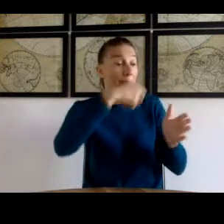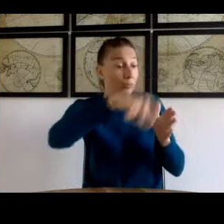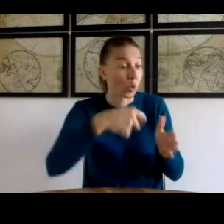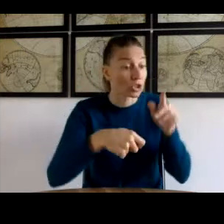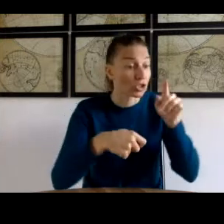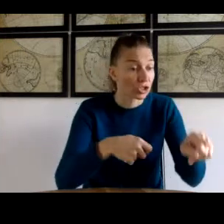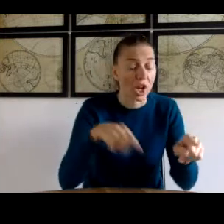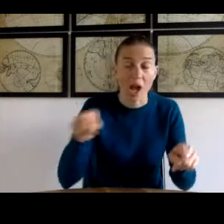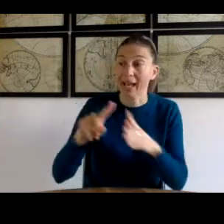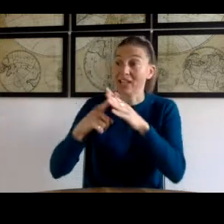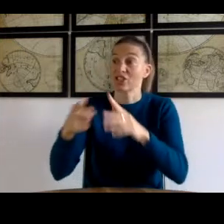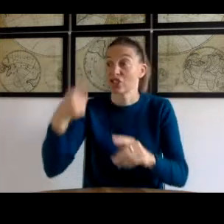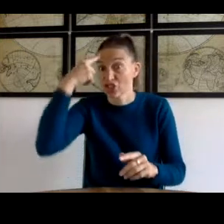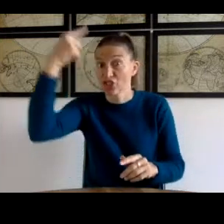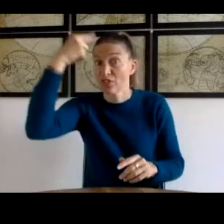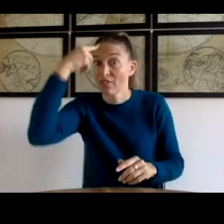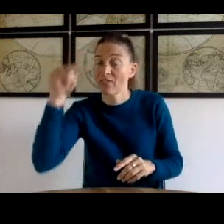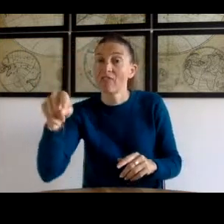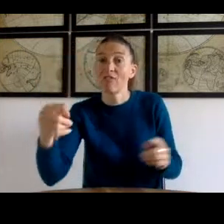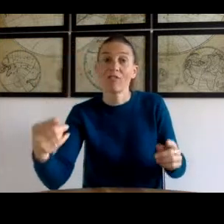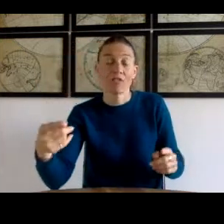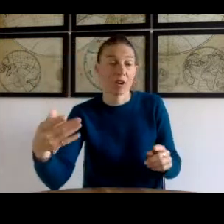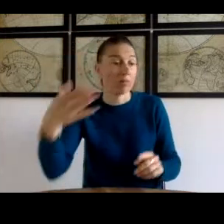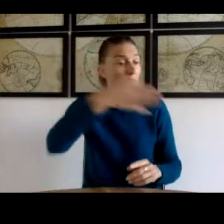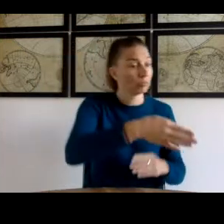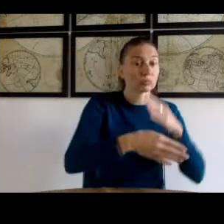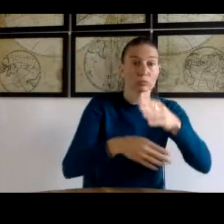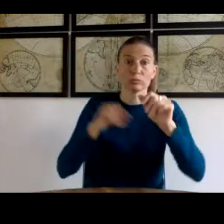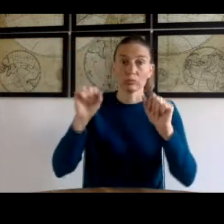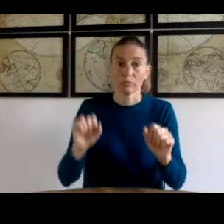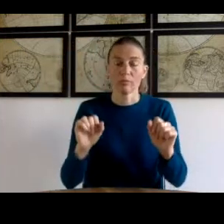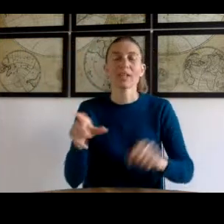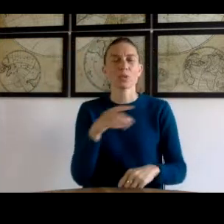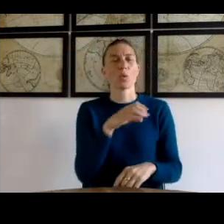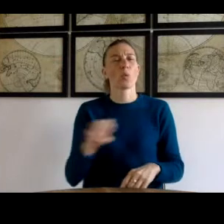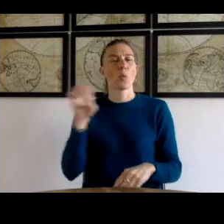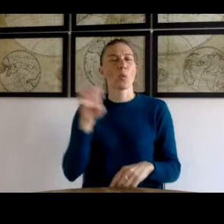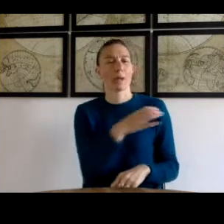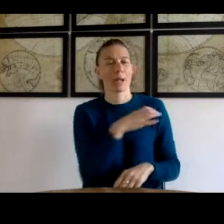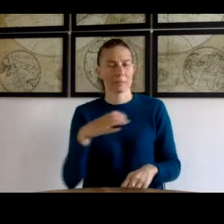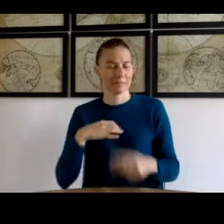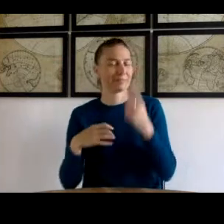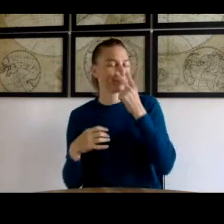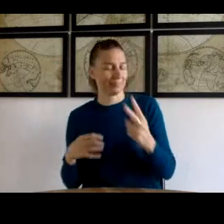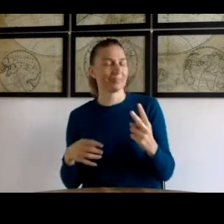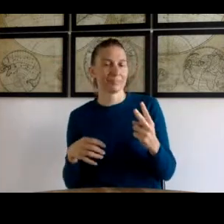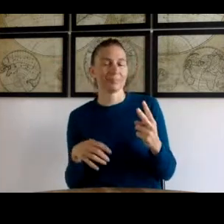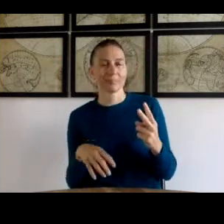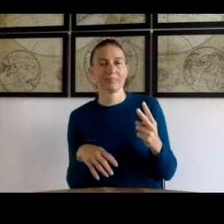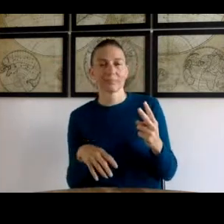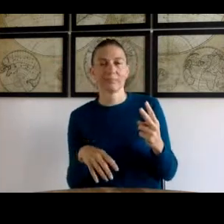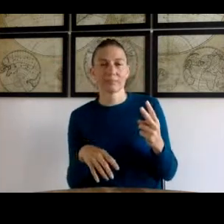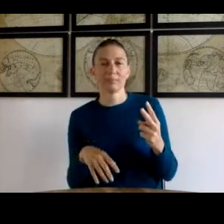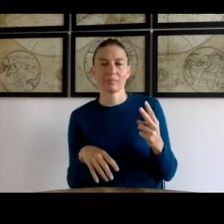The Commission saw a need also for cross border volunteerism.